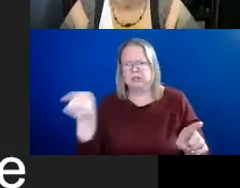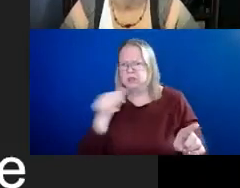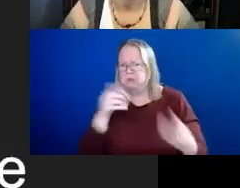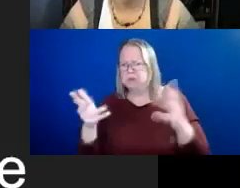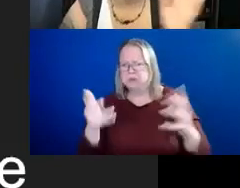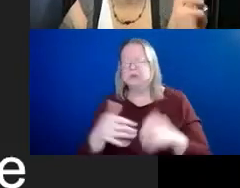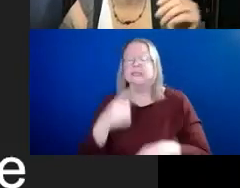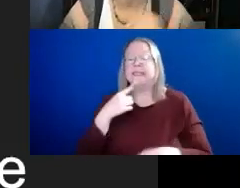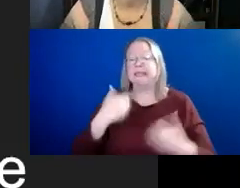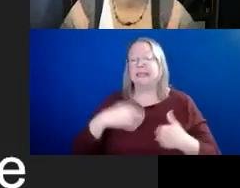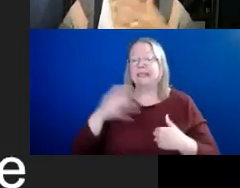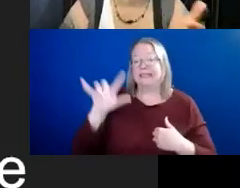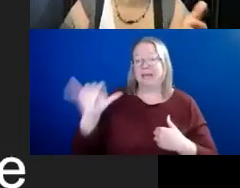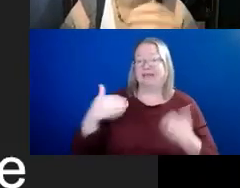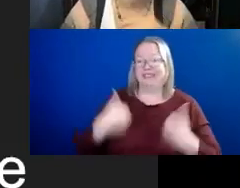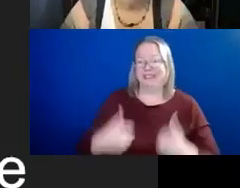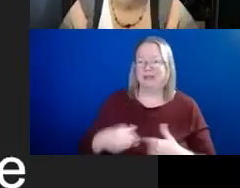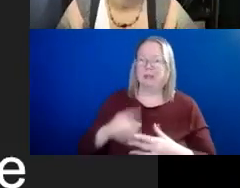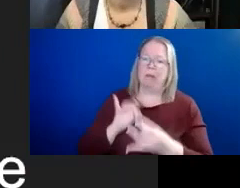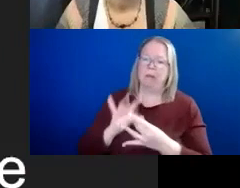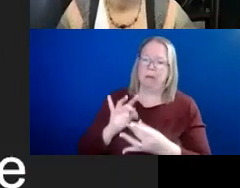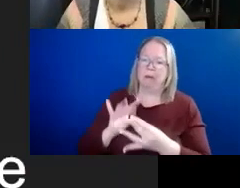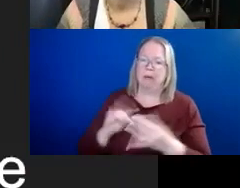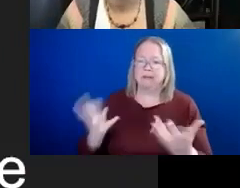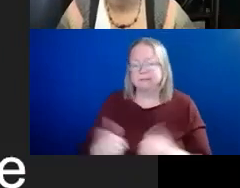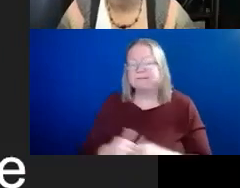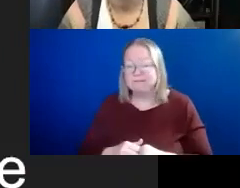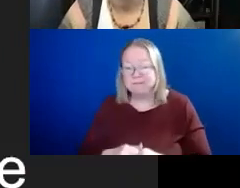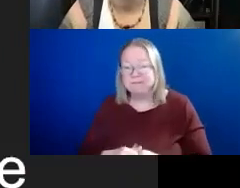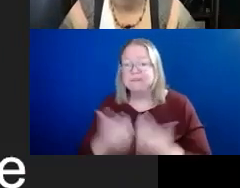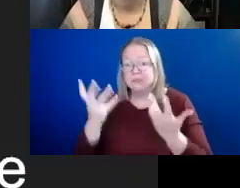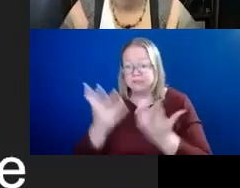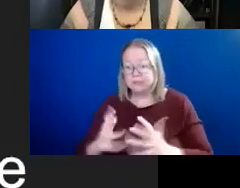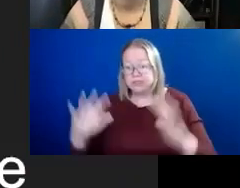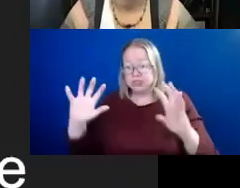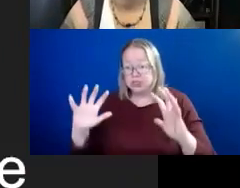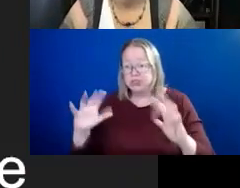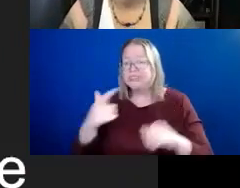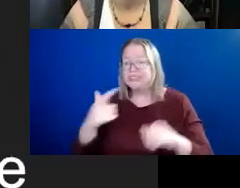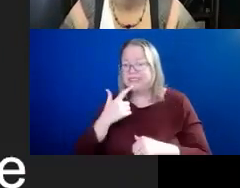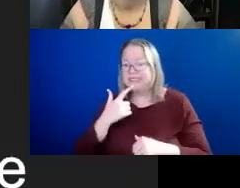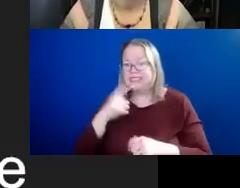this is Emily speaking, blah blah blah. When you 13:23:00 are done you can end by saying check or